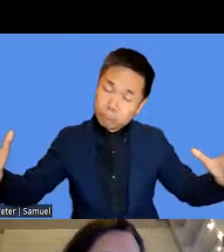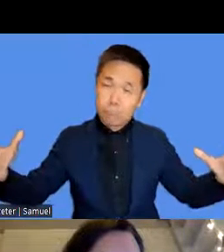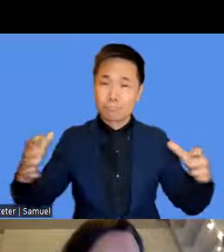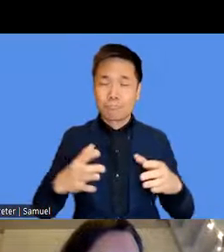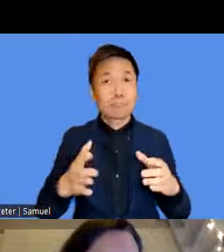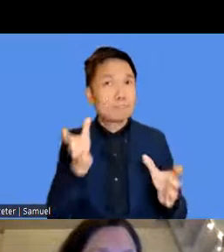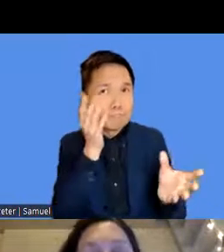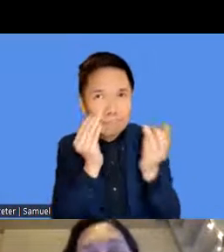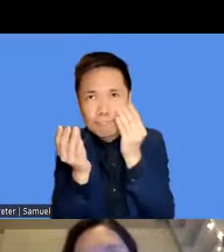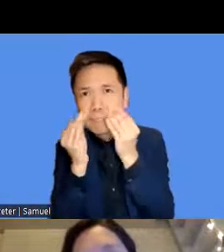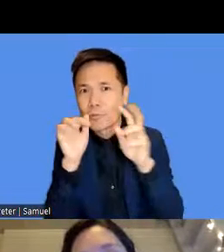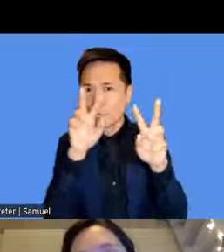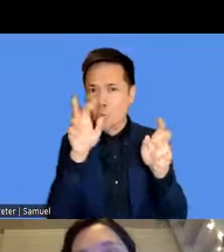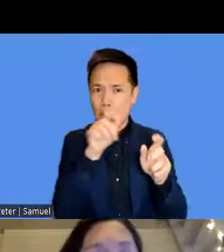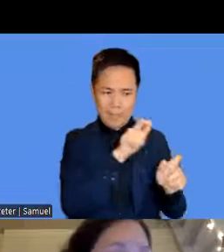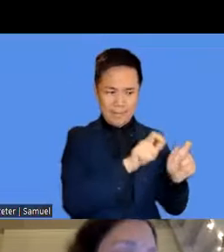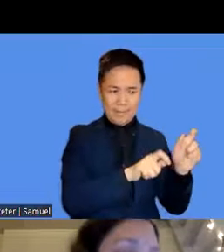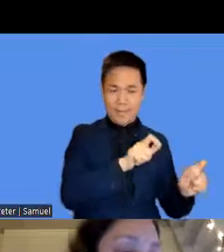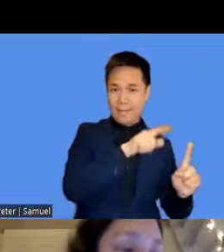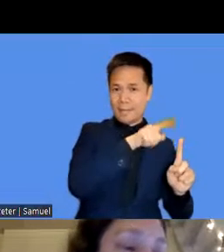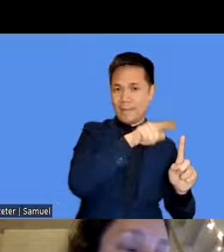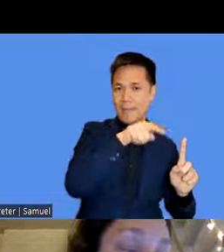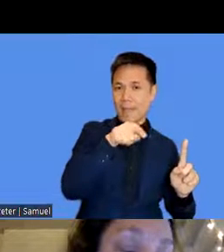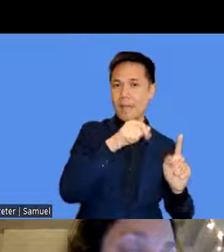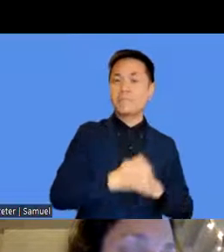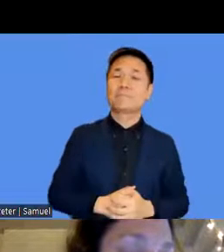So, we really welcome you to join and it's very exciting.